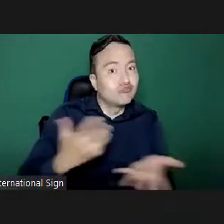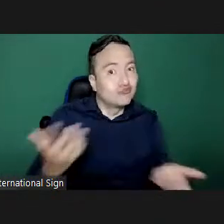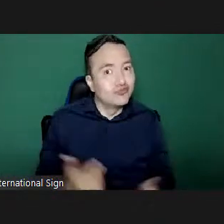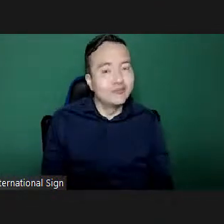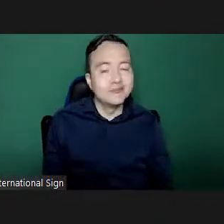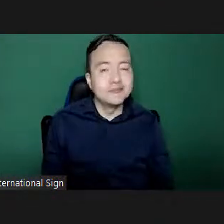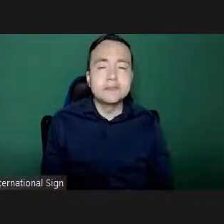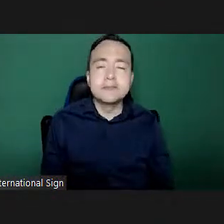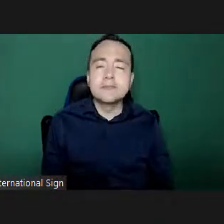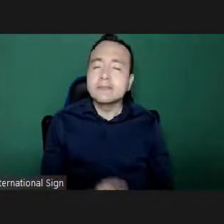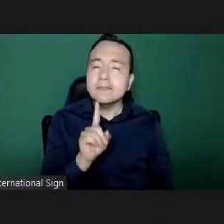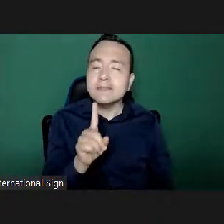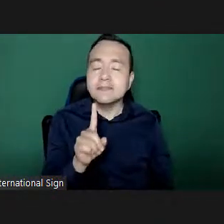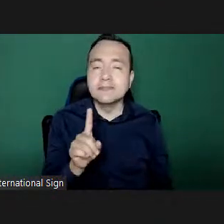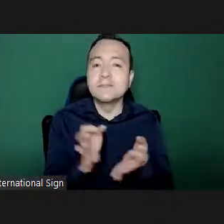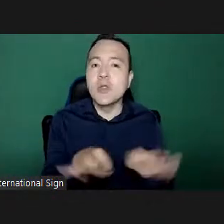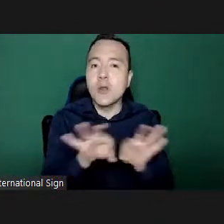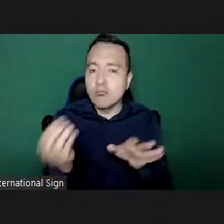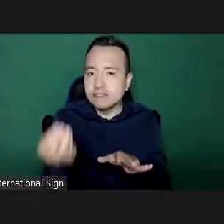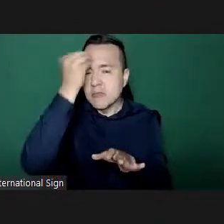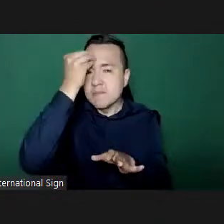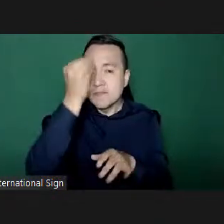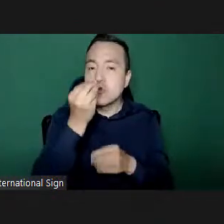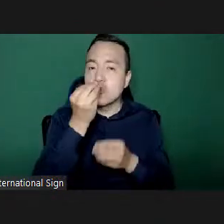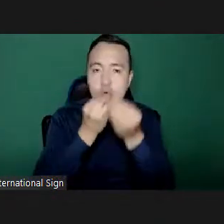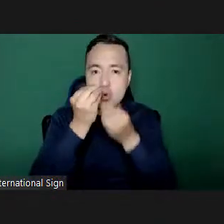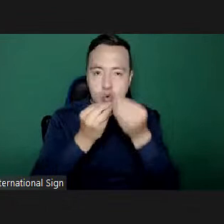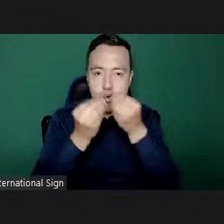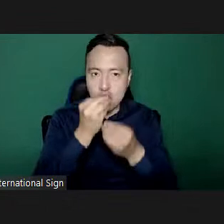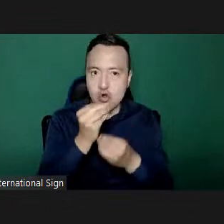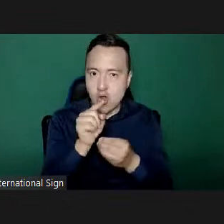a reduction of sugary drink content in schools, as a critical